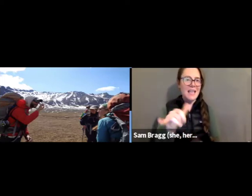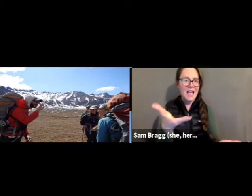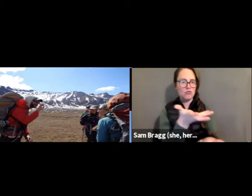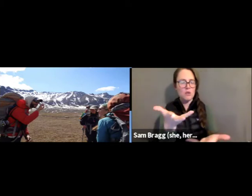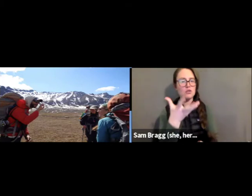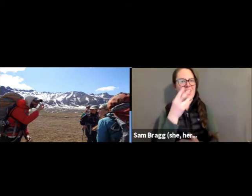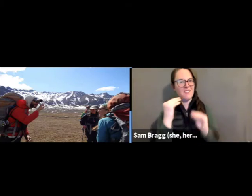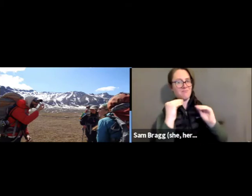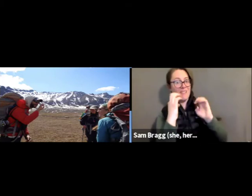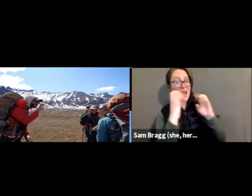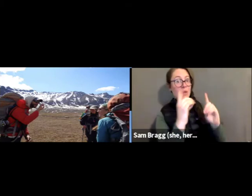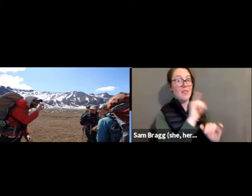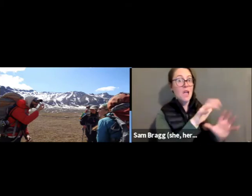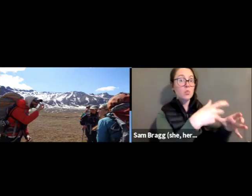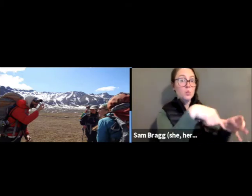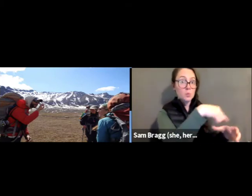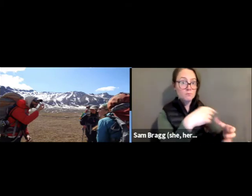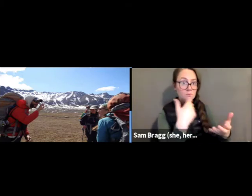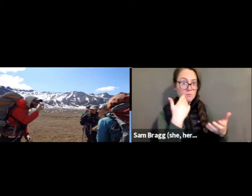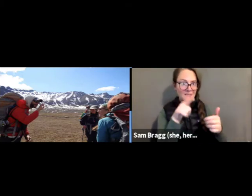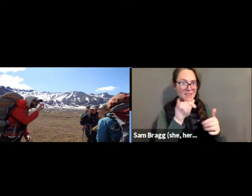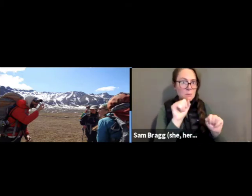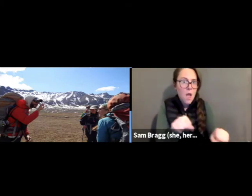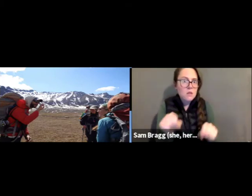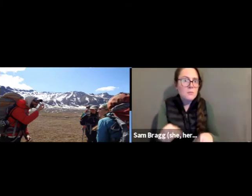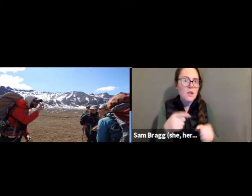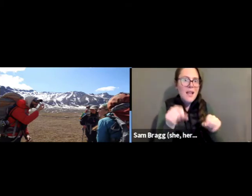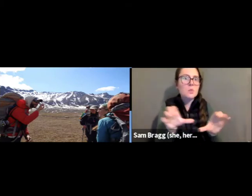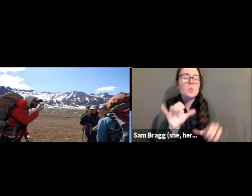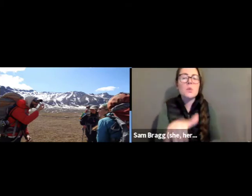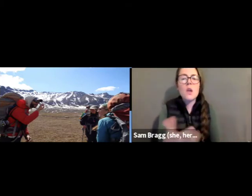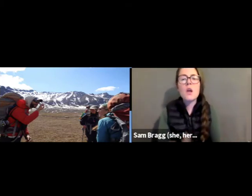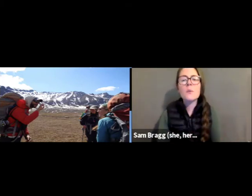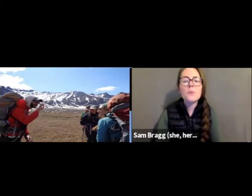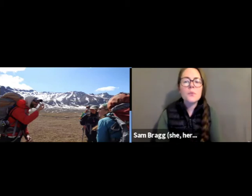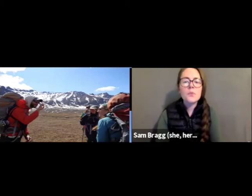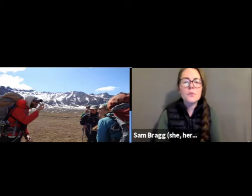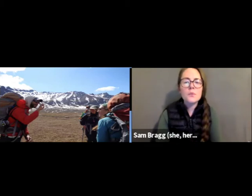to what language was comfortable for them even when they met with individuals that they knew